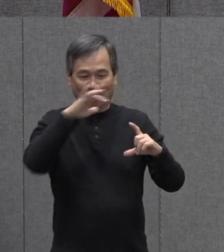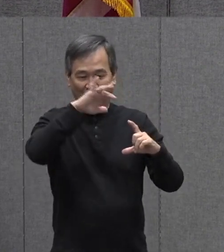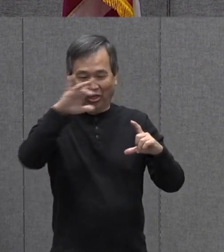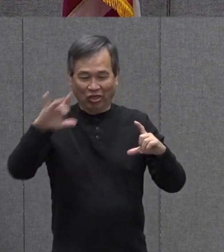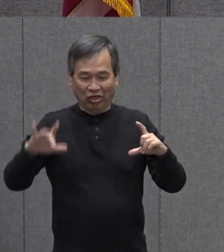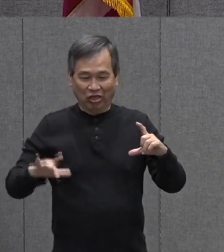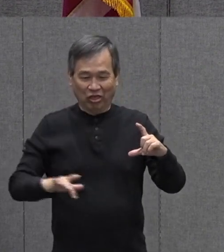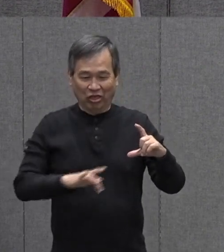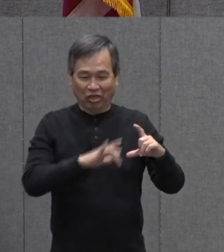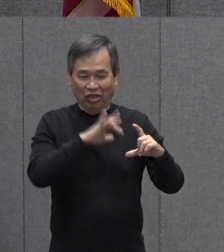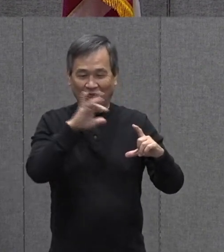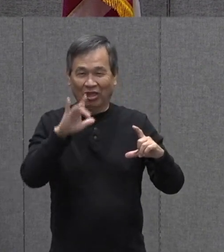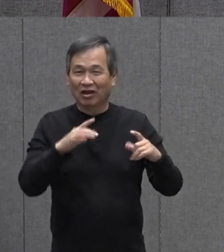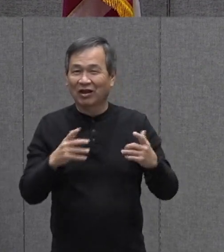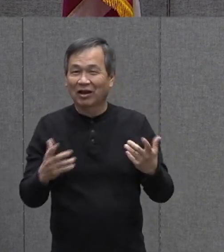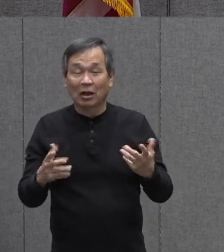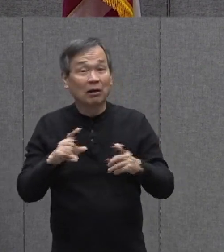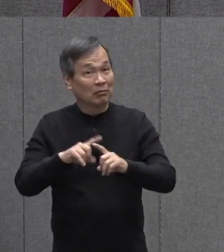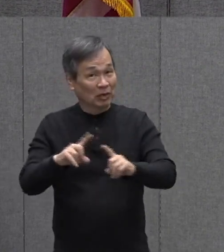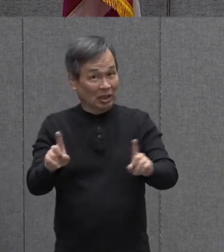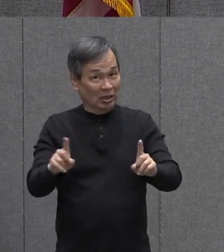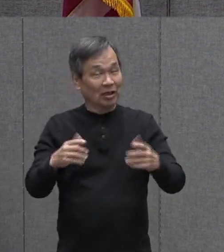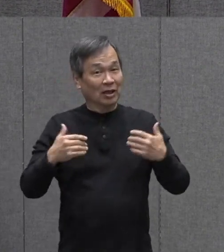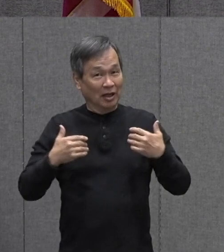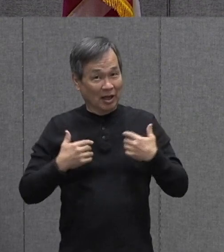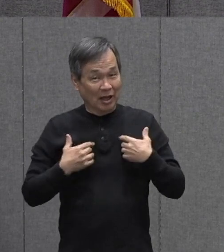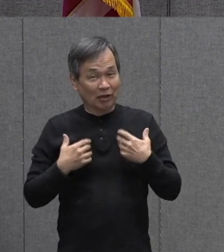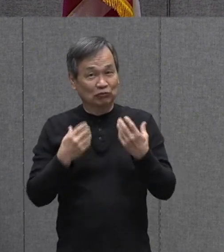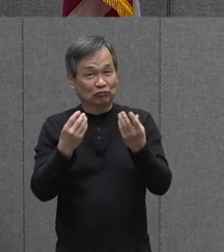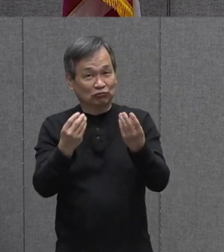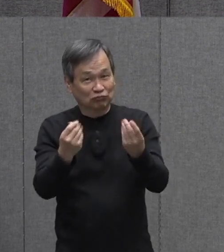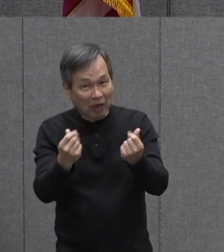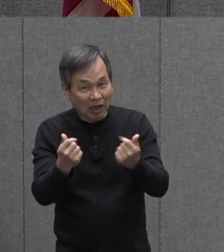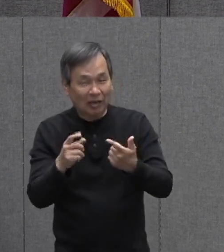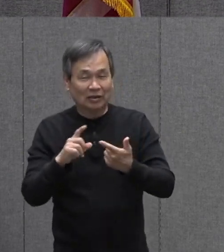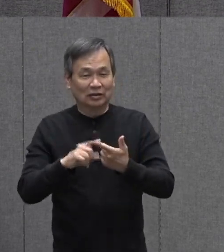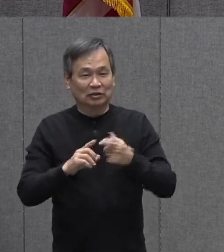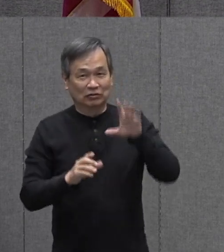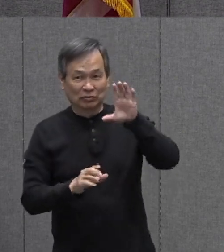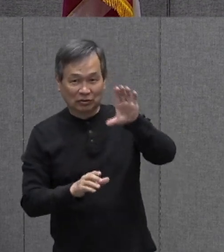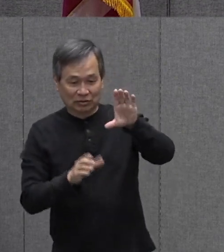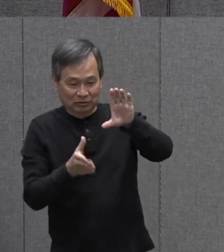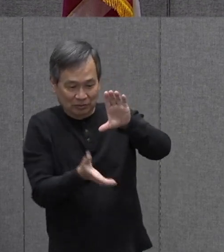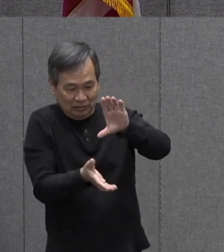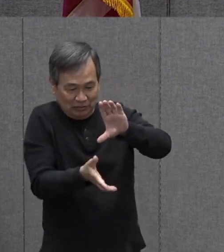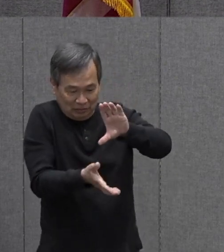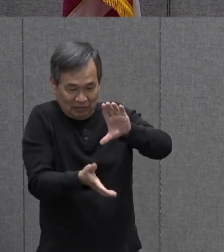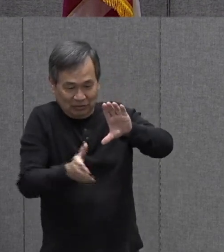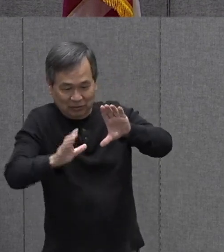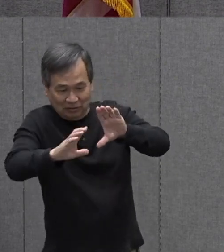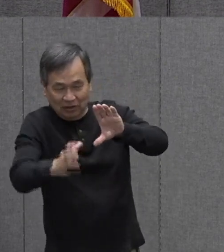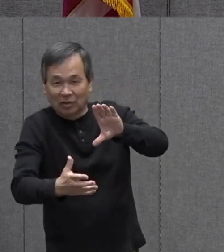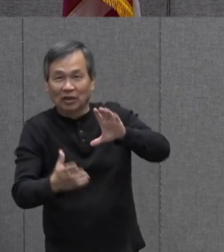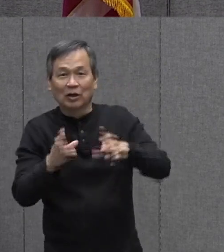But we know that the Earth has land and it has water. It has both. And so I grabbed a couple colors